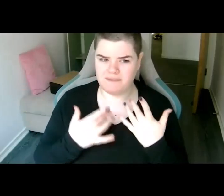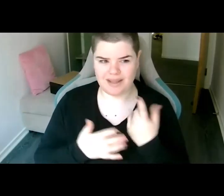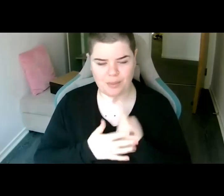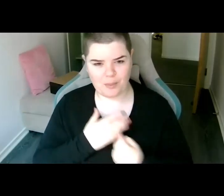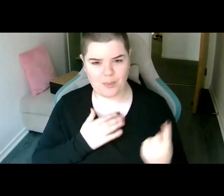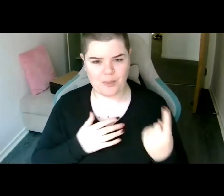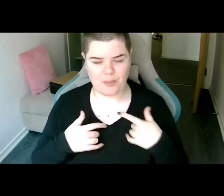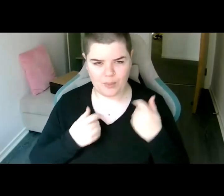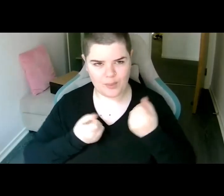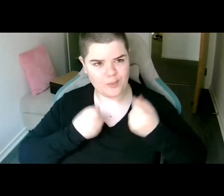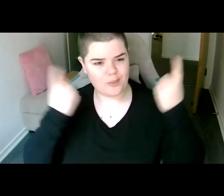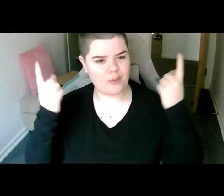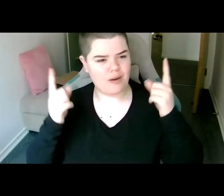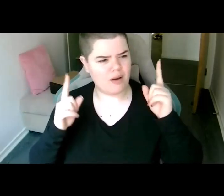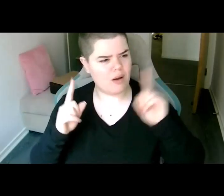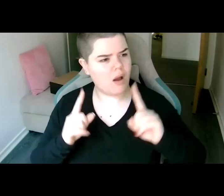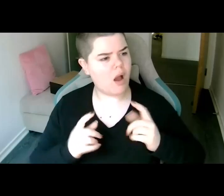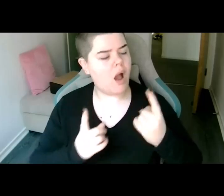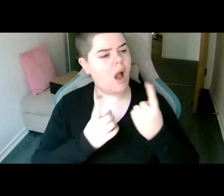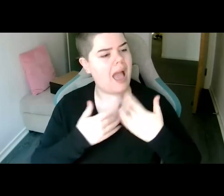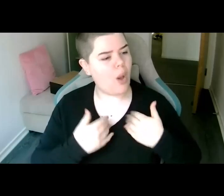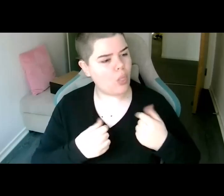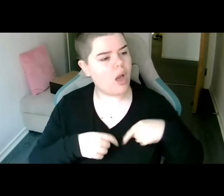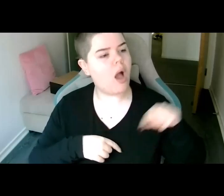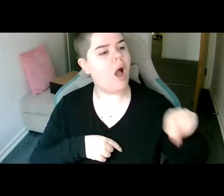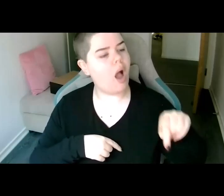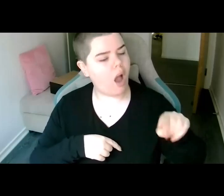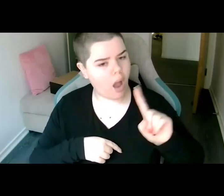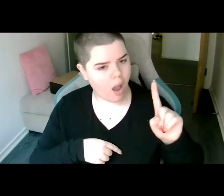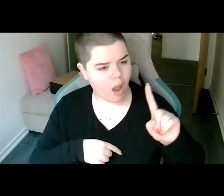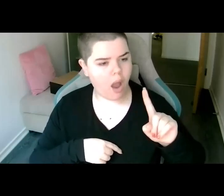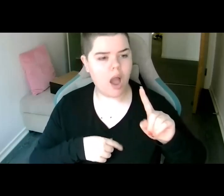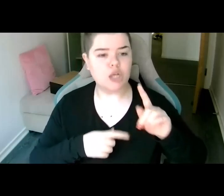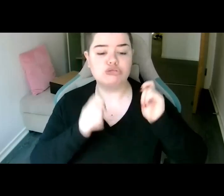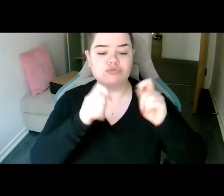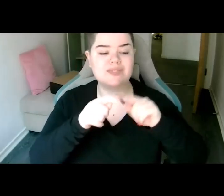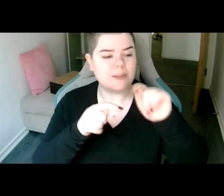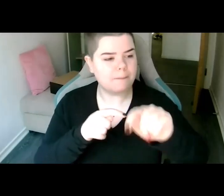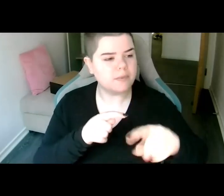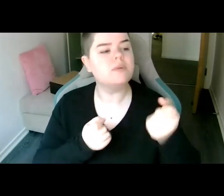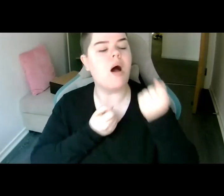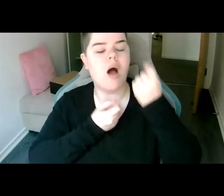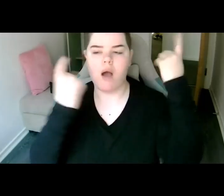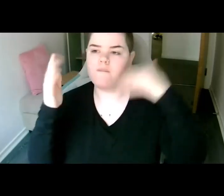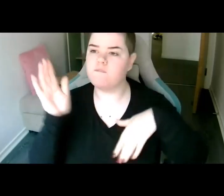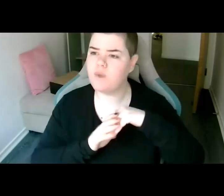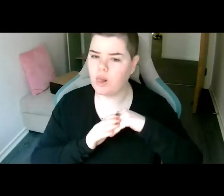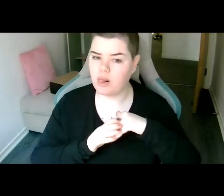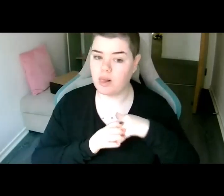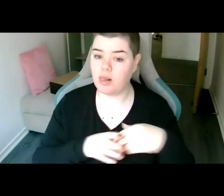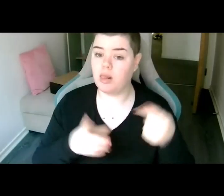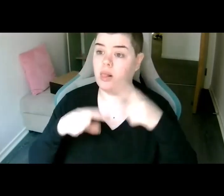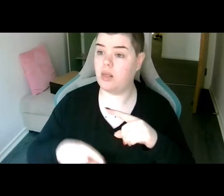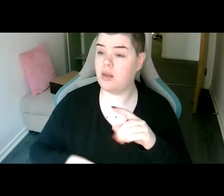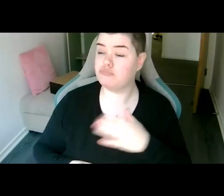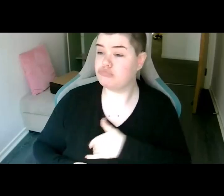One person felt that they were able to access the healthcare on their own, could understand everything that was said to them and understand their treatment.